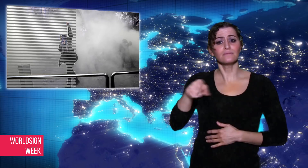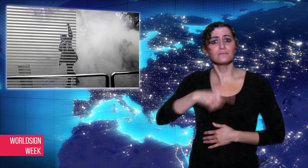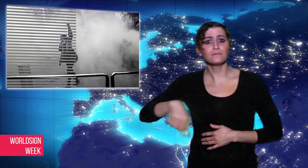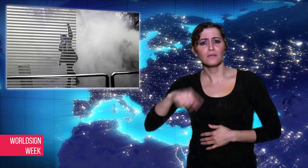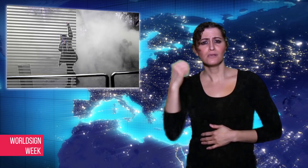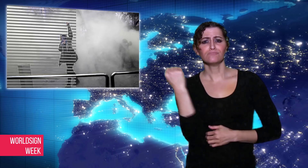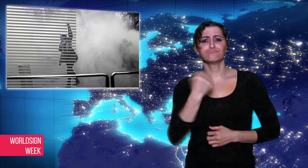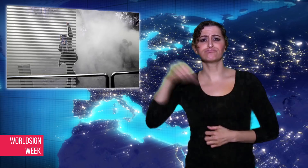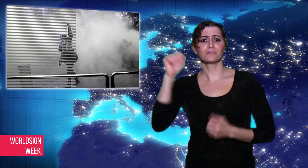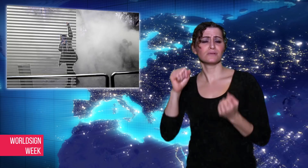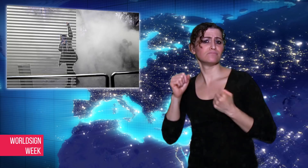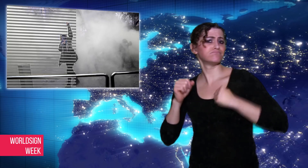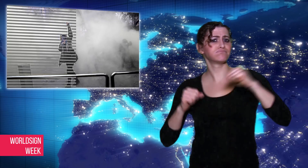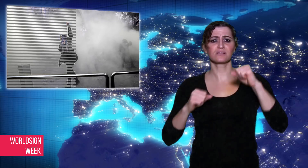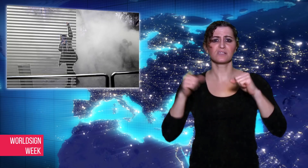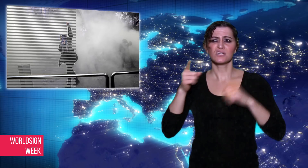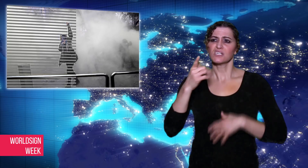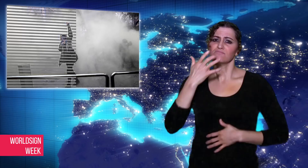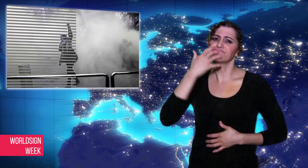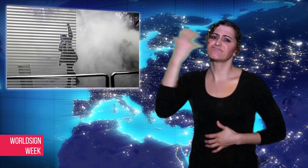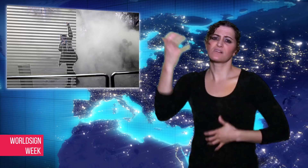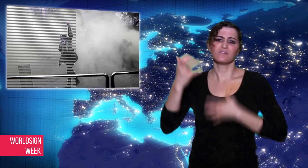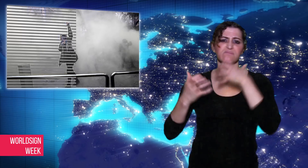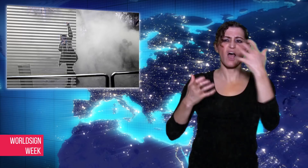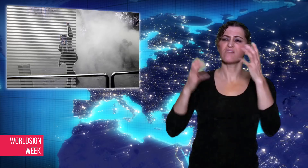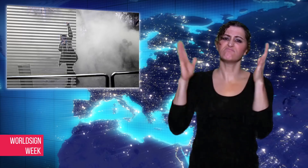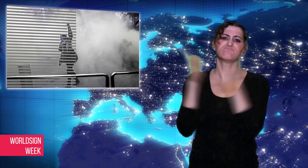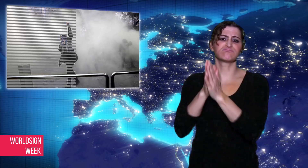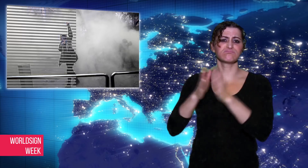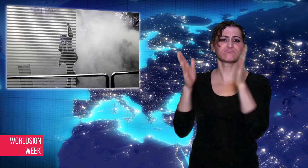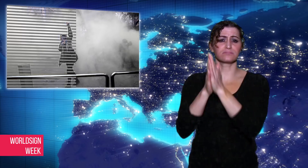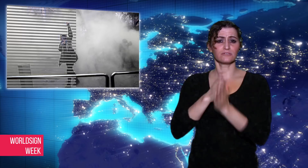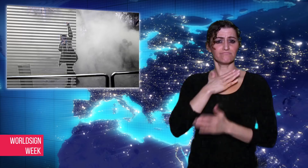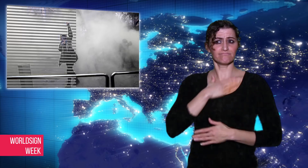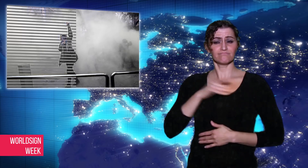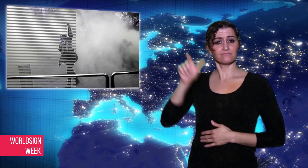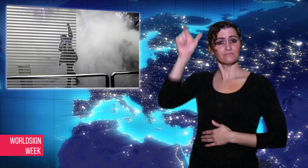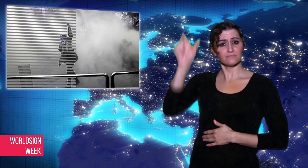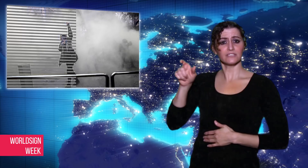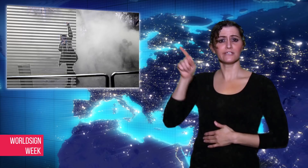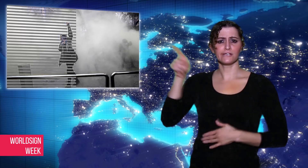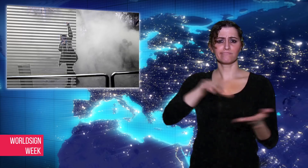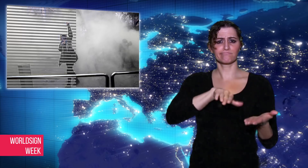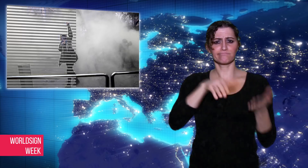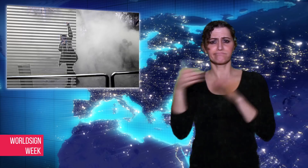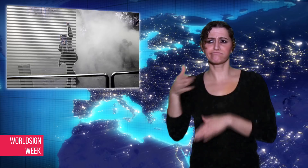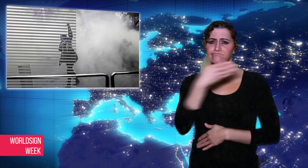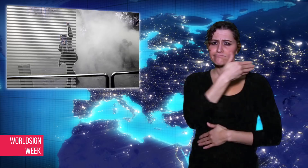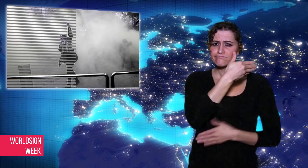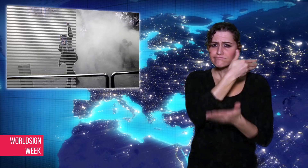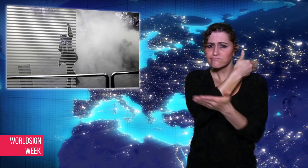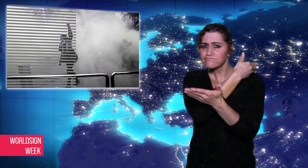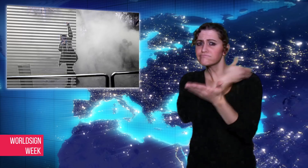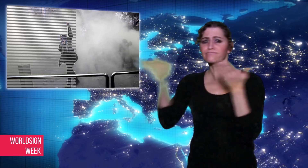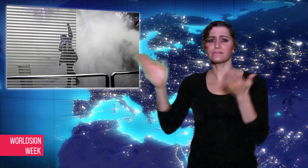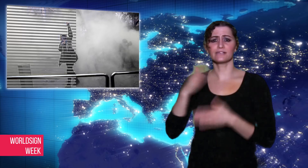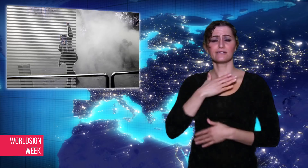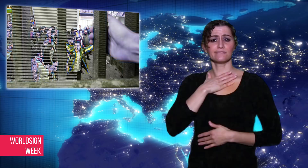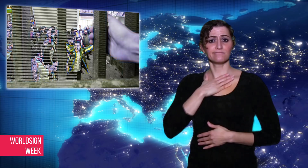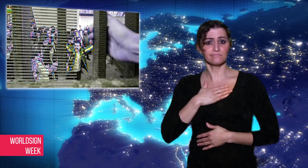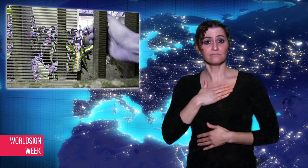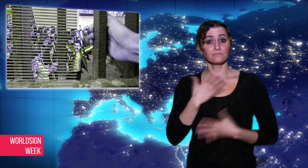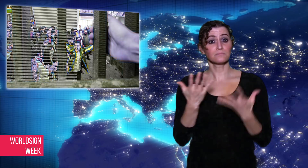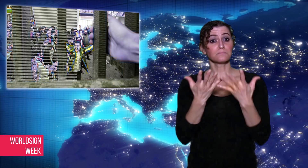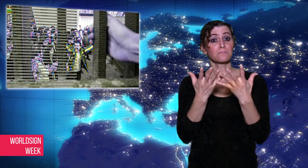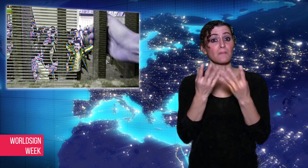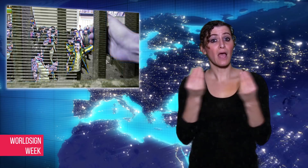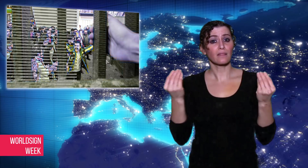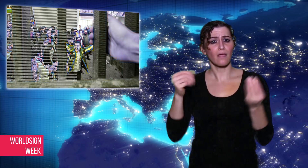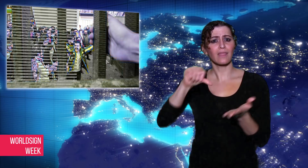for death of Rouhani, and many Iranian